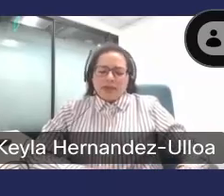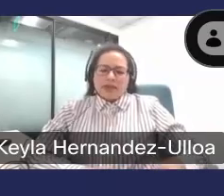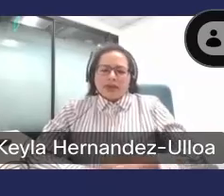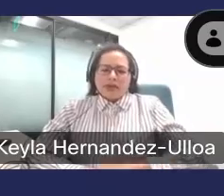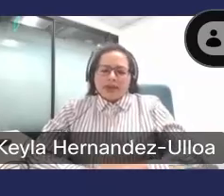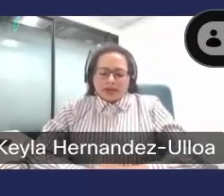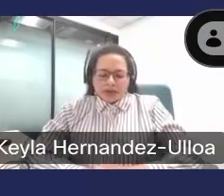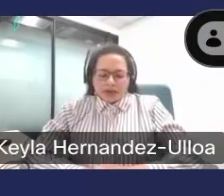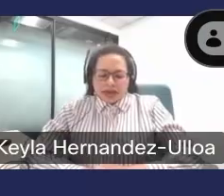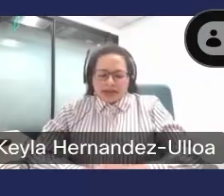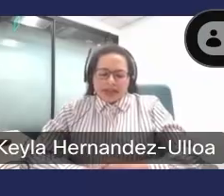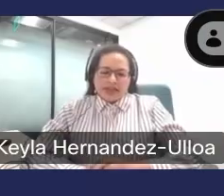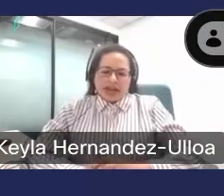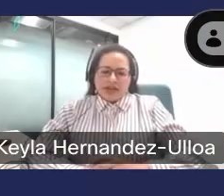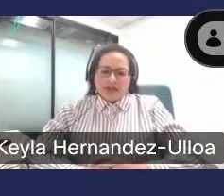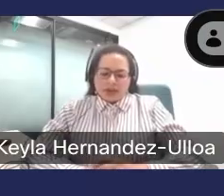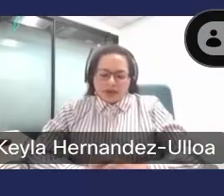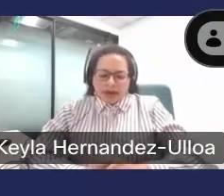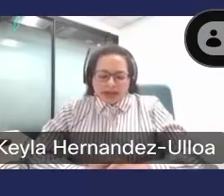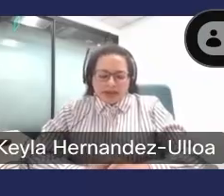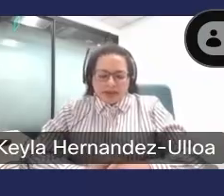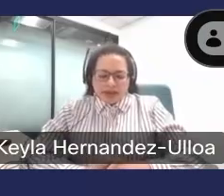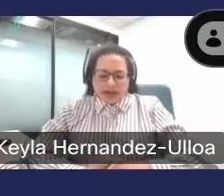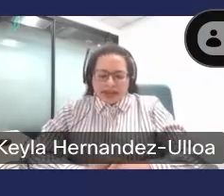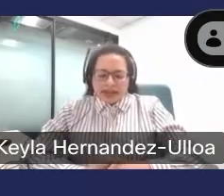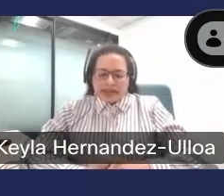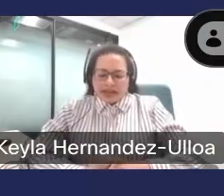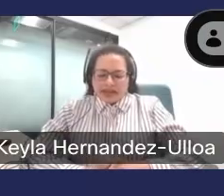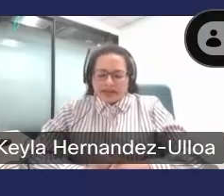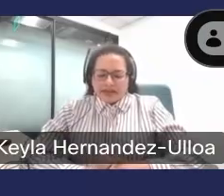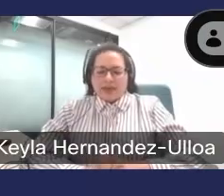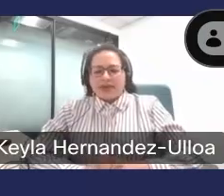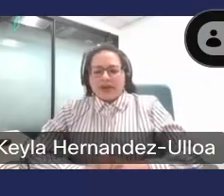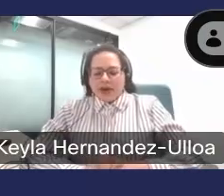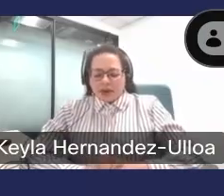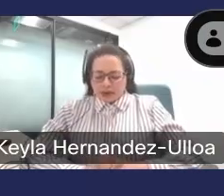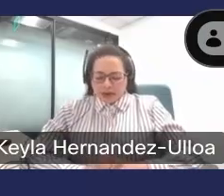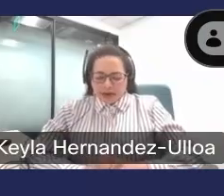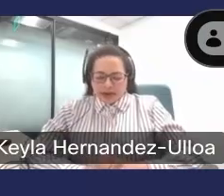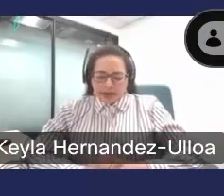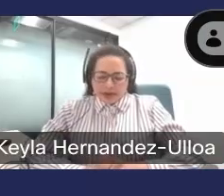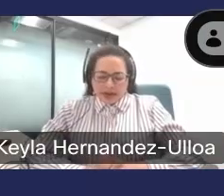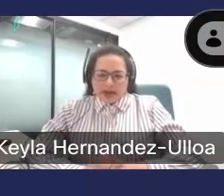Before we talk about social isolation, I do want to remind everyone that this is, of course, Older Americans Month.